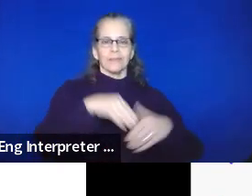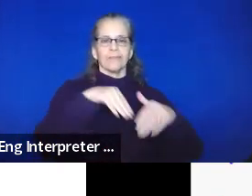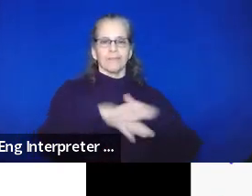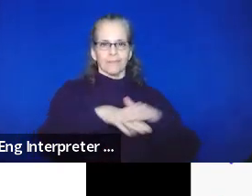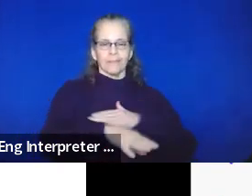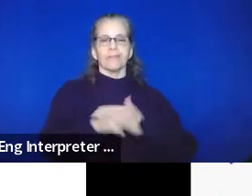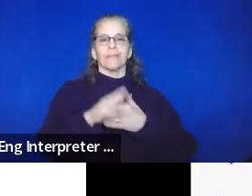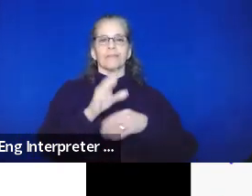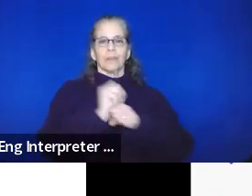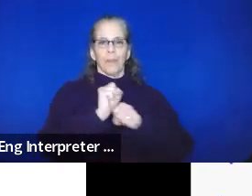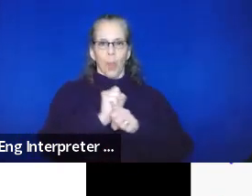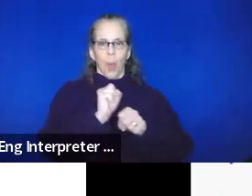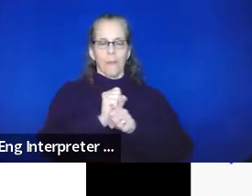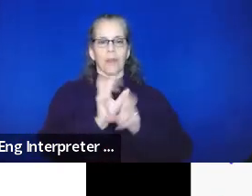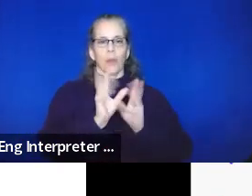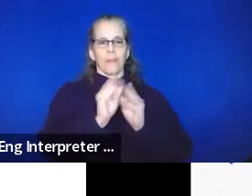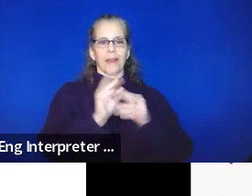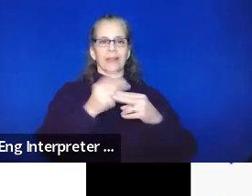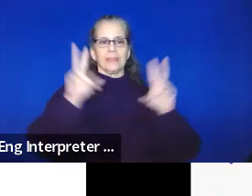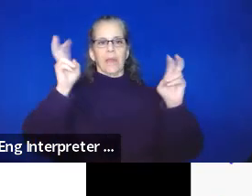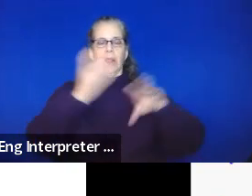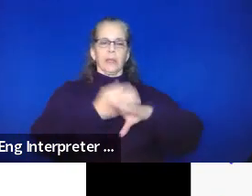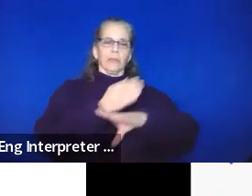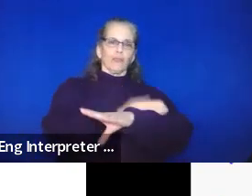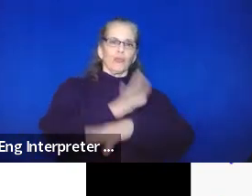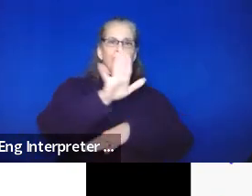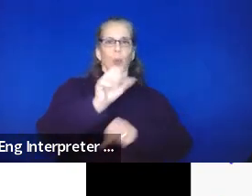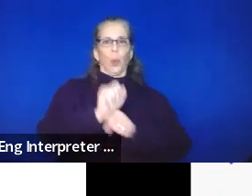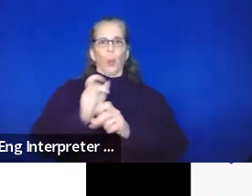It's entitled improving your workplace performance. And thank you for joining us.